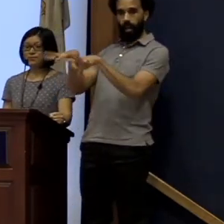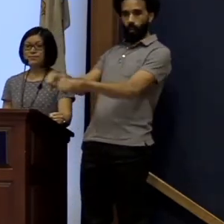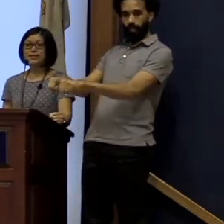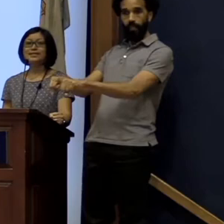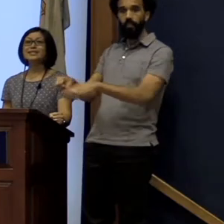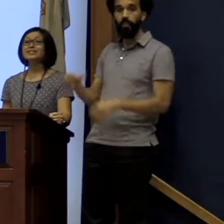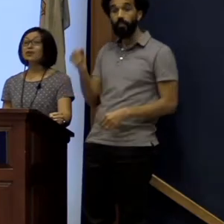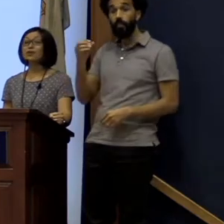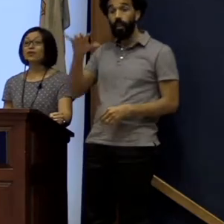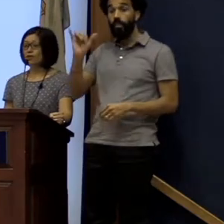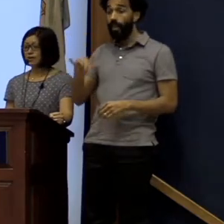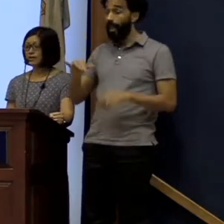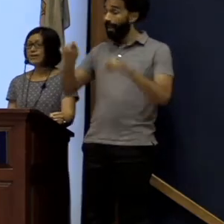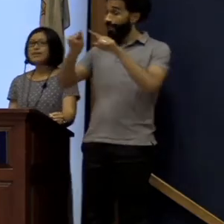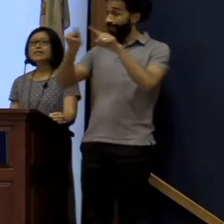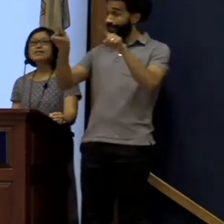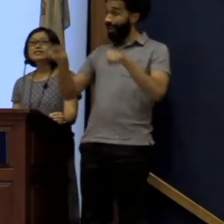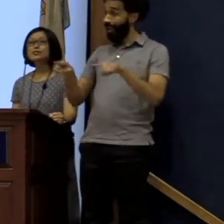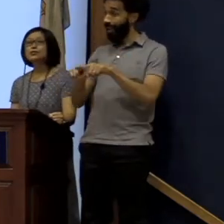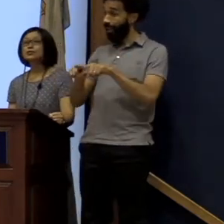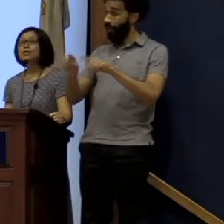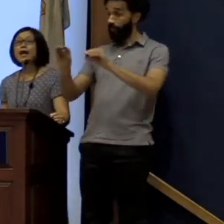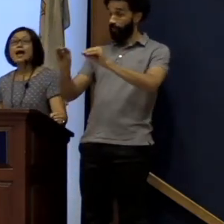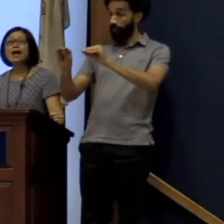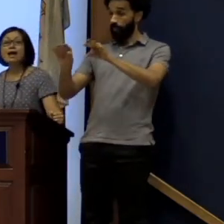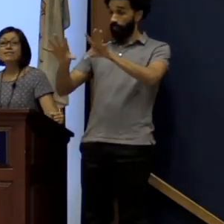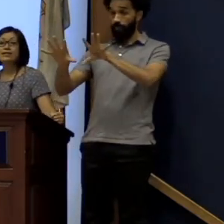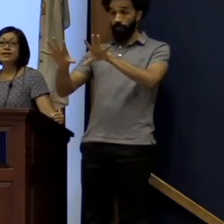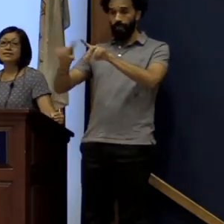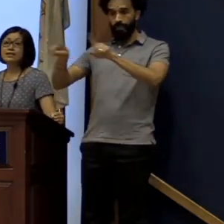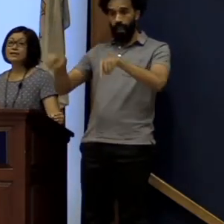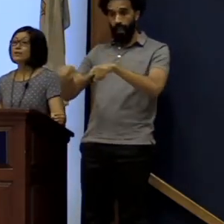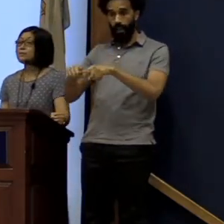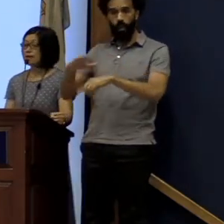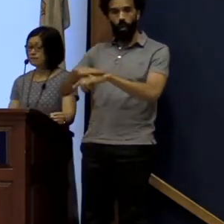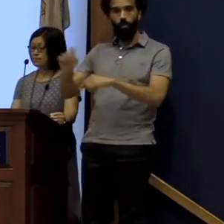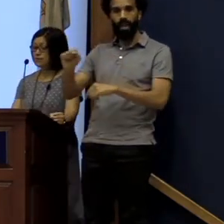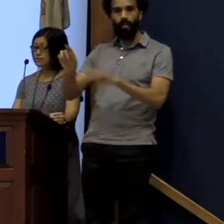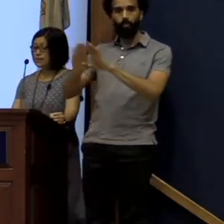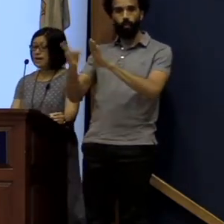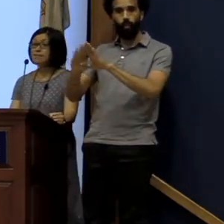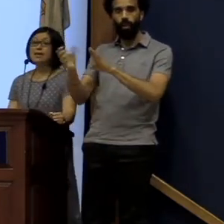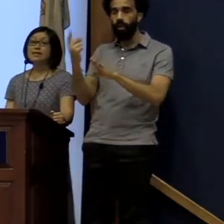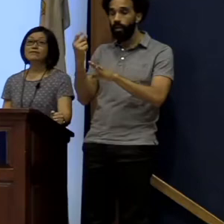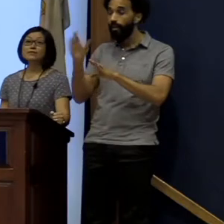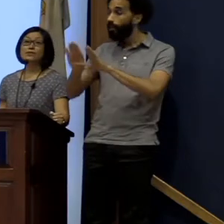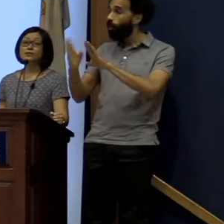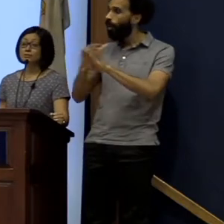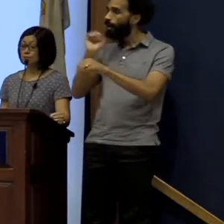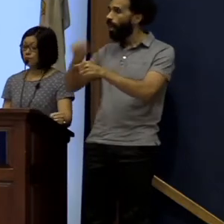That does not lock in this school. Every class has their own bathroom and many of the doors do not lock